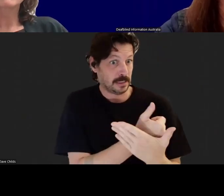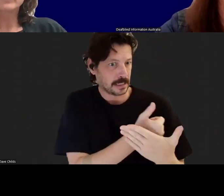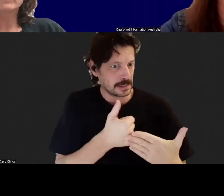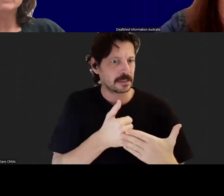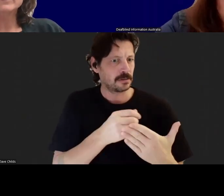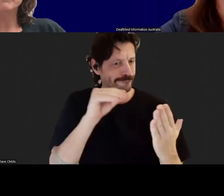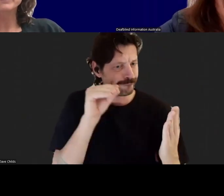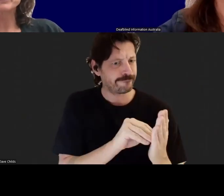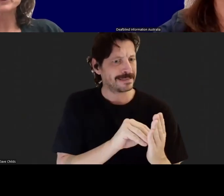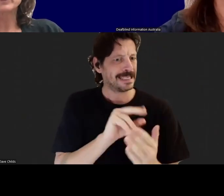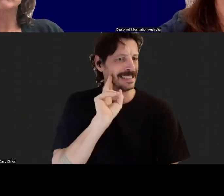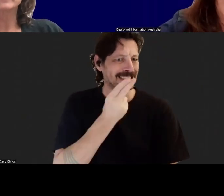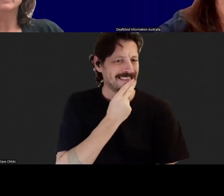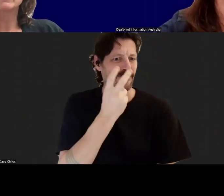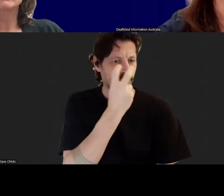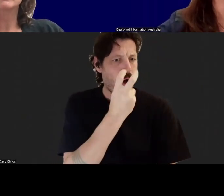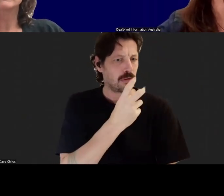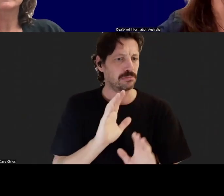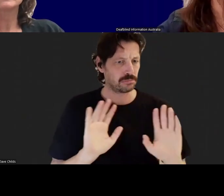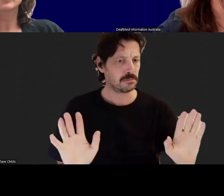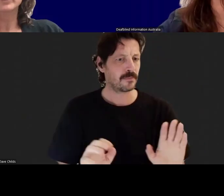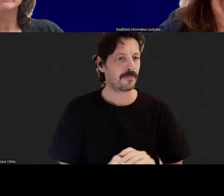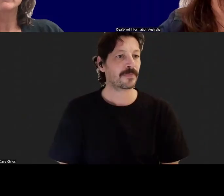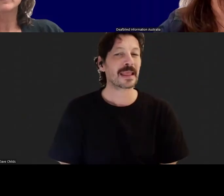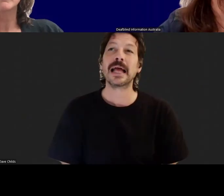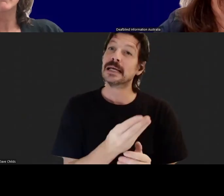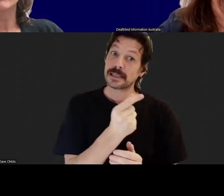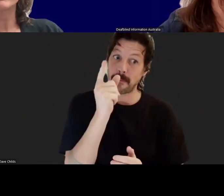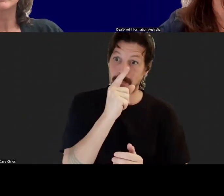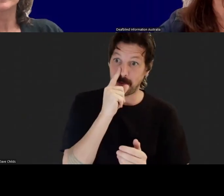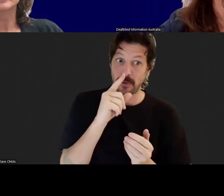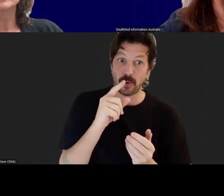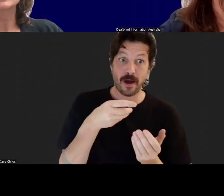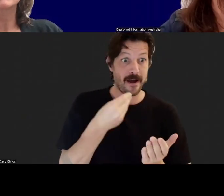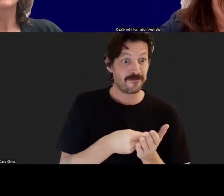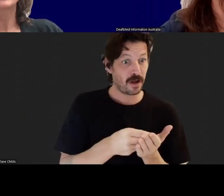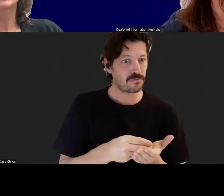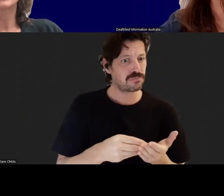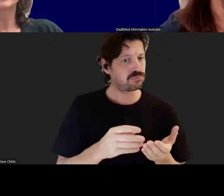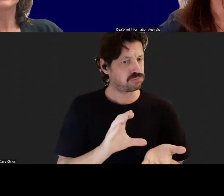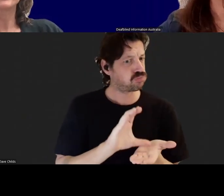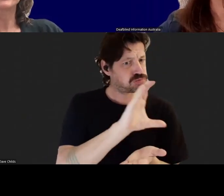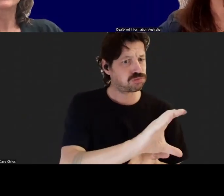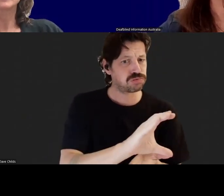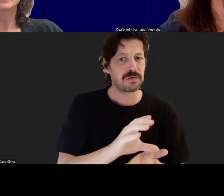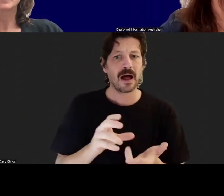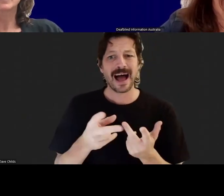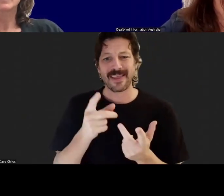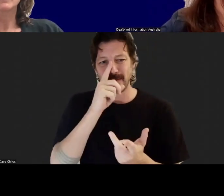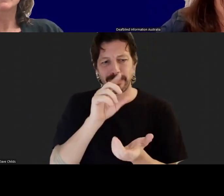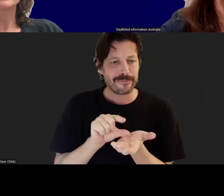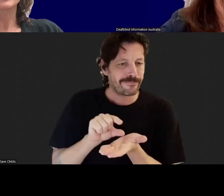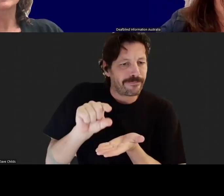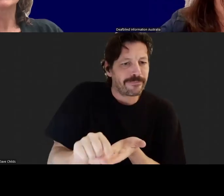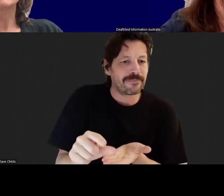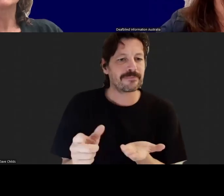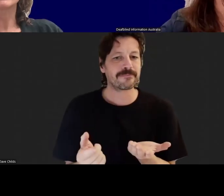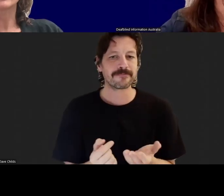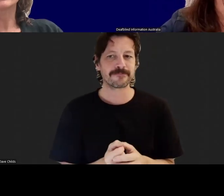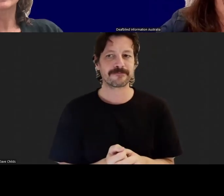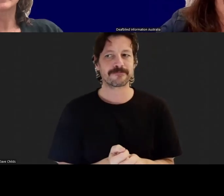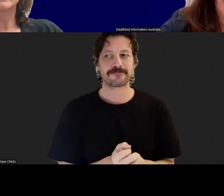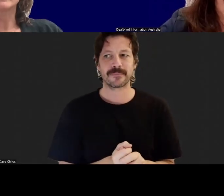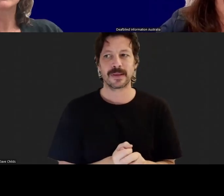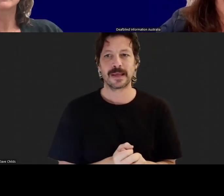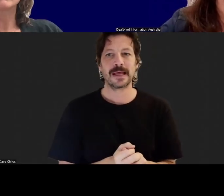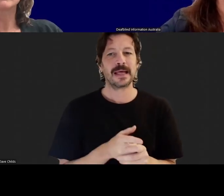I find that some people are being funded well and that other people are not, so it is an ongoing